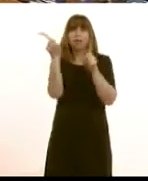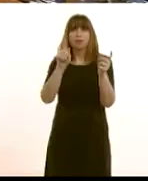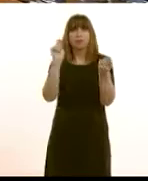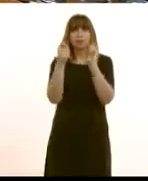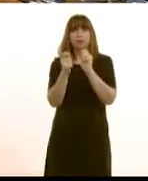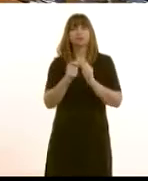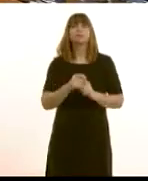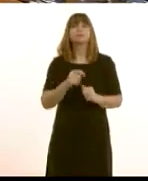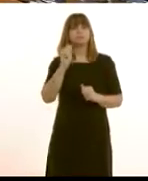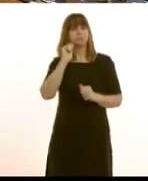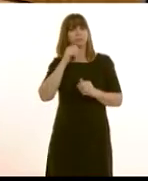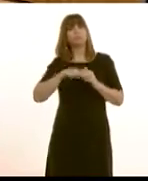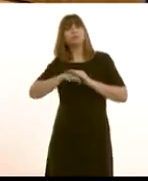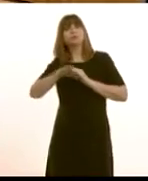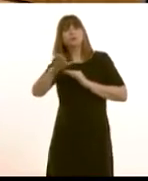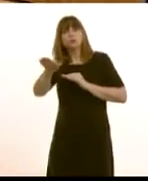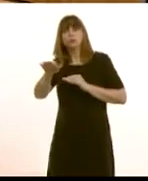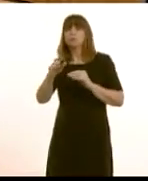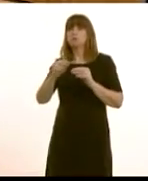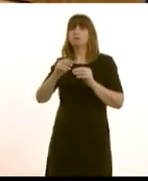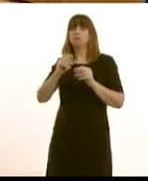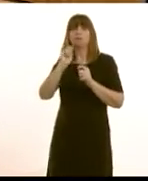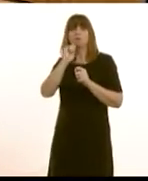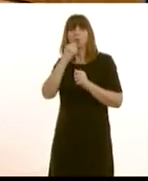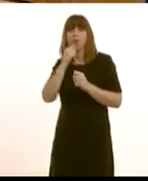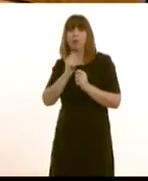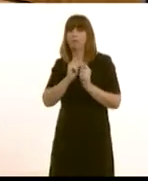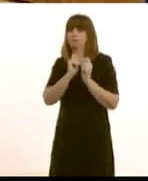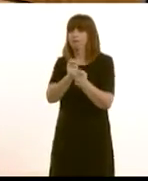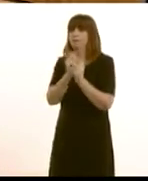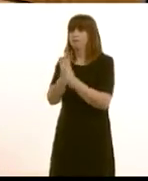in a future franchise awarded by the Welsh Ministers are ongoing, but no decision has